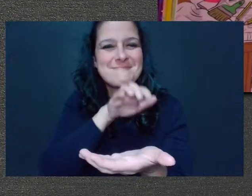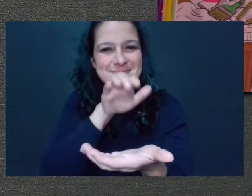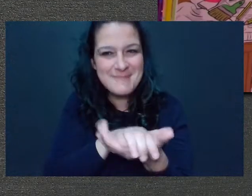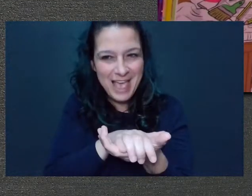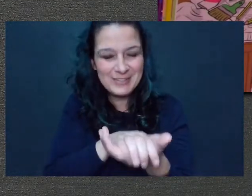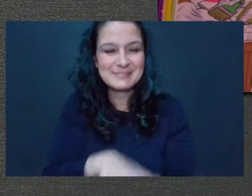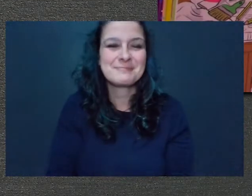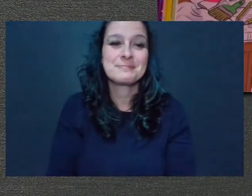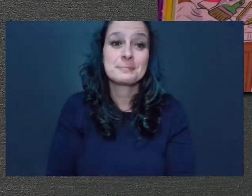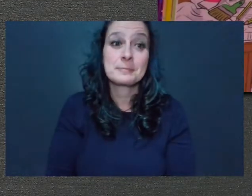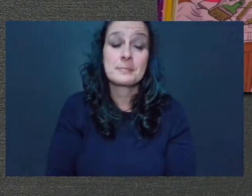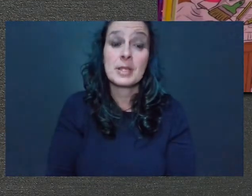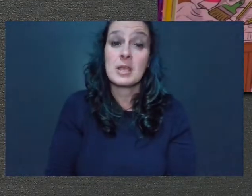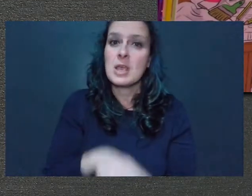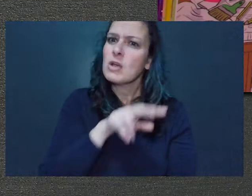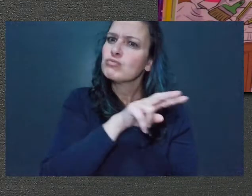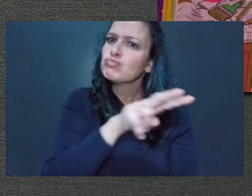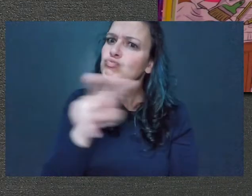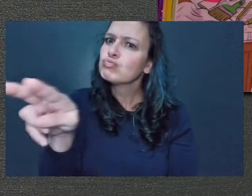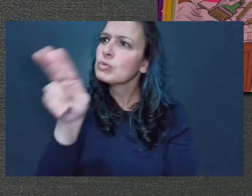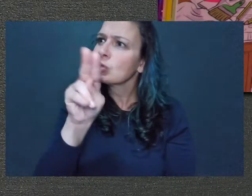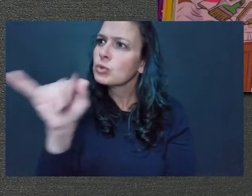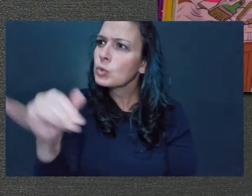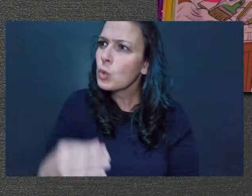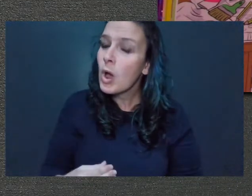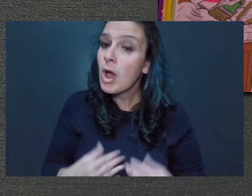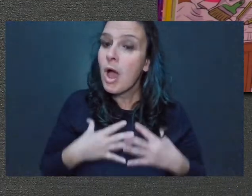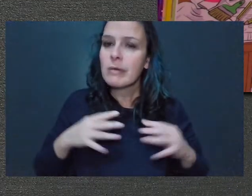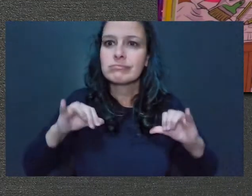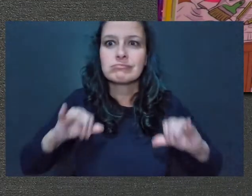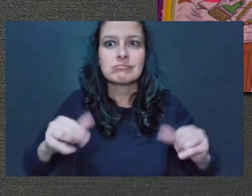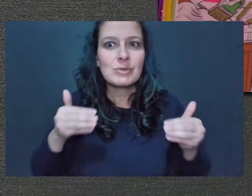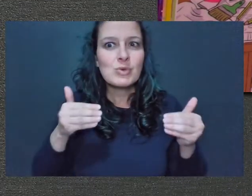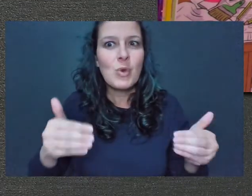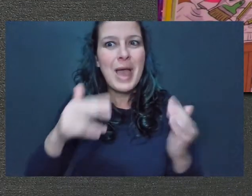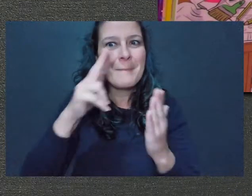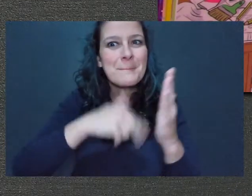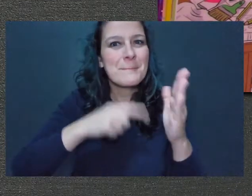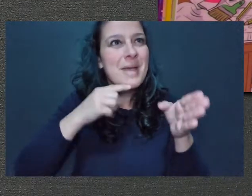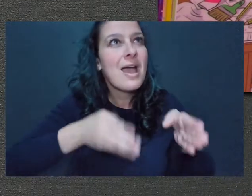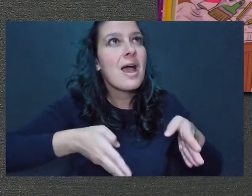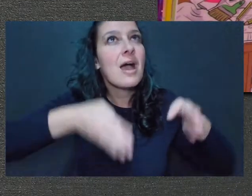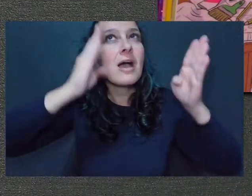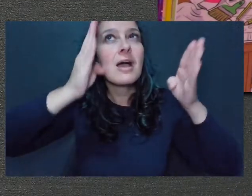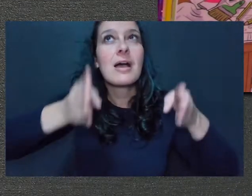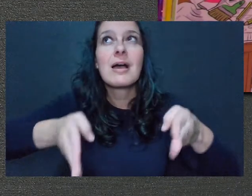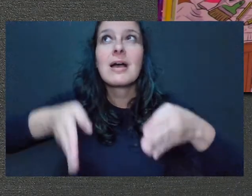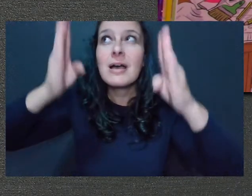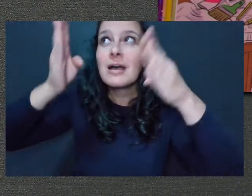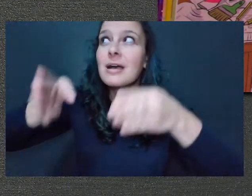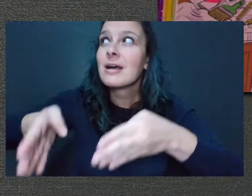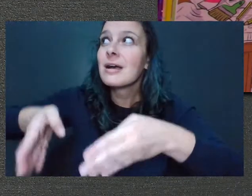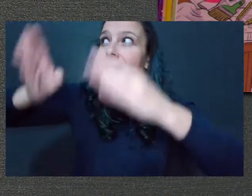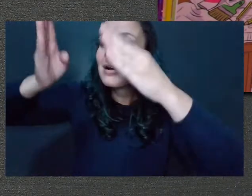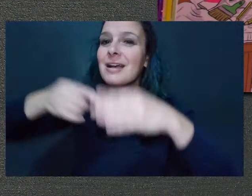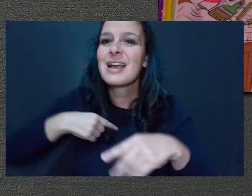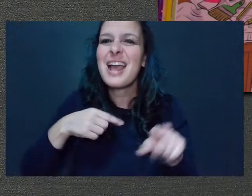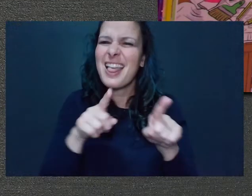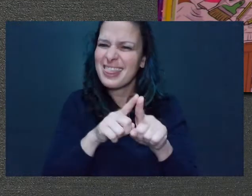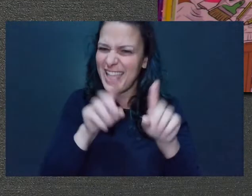"Inspired by New York, "Georgia decided to paint towering skyscrapers "as only a child could have painted them.